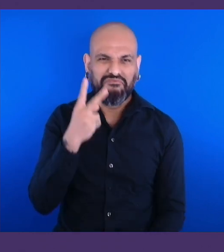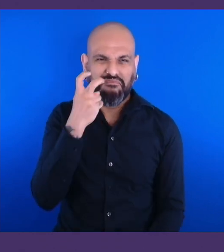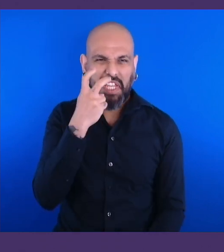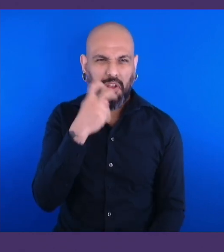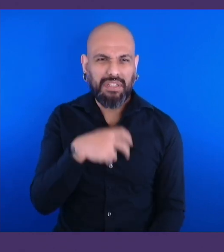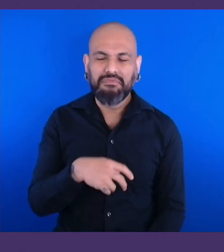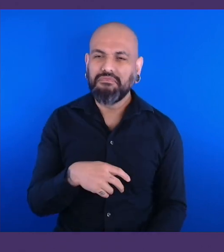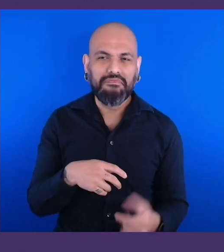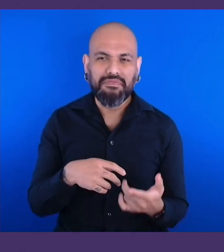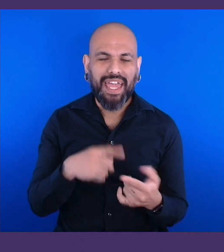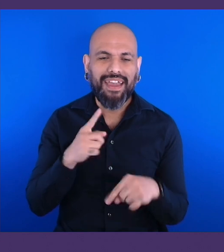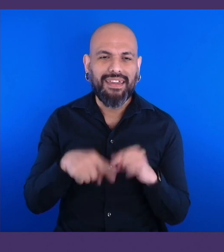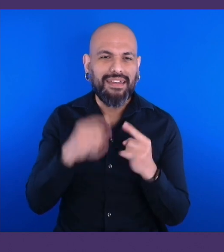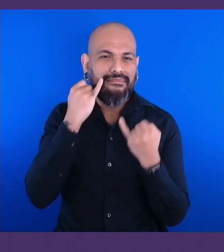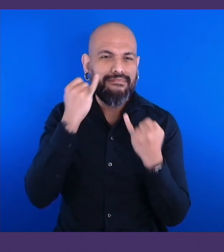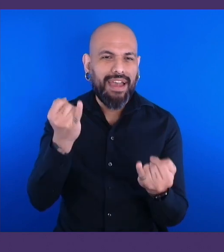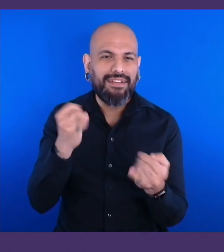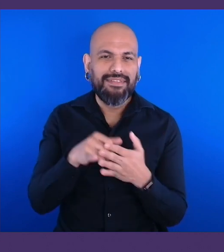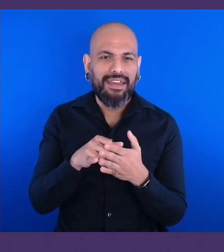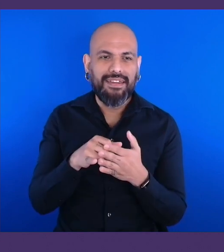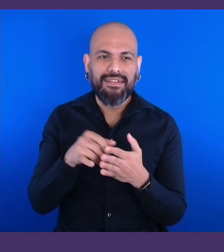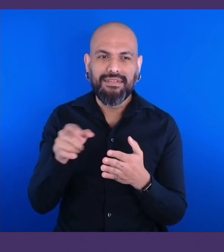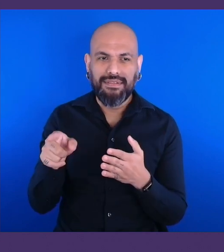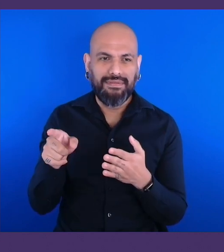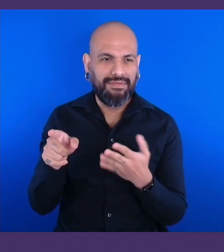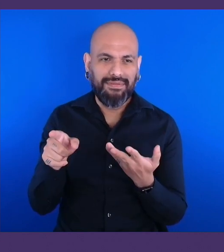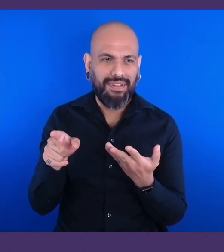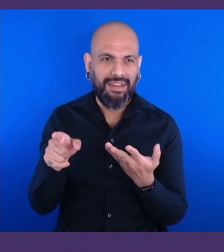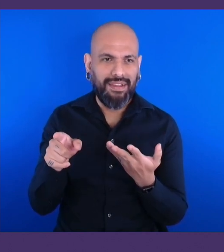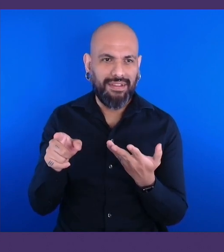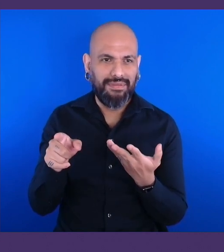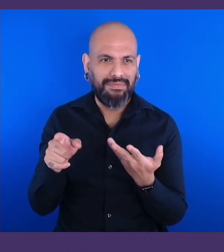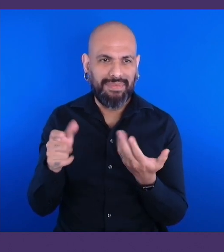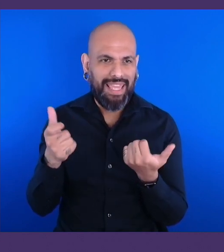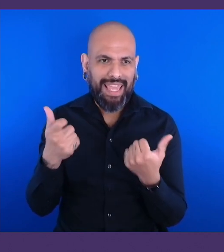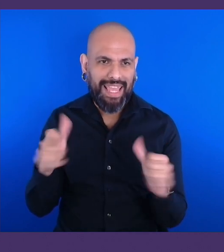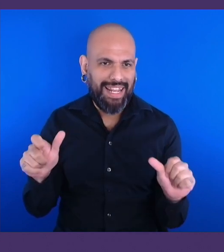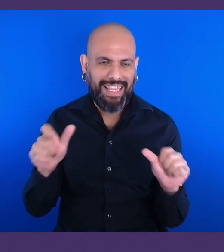that probably any organization is likely to do that.